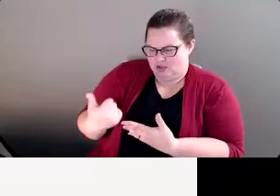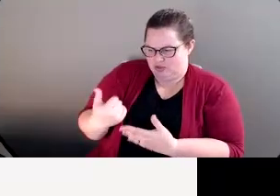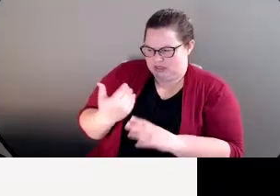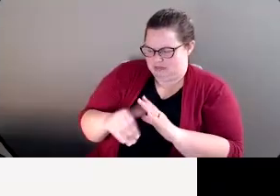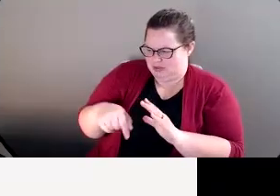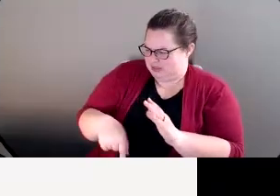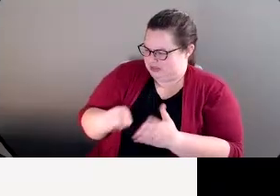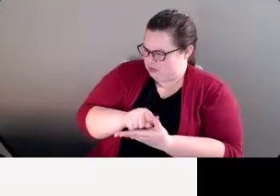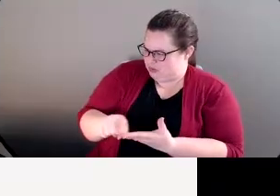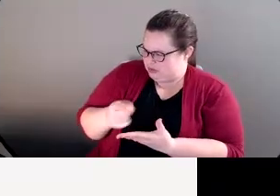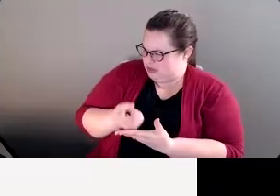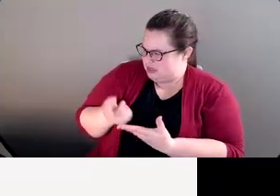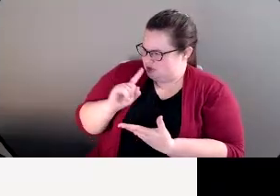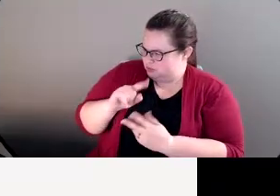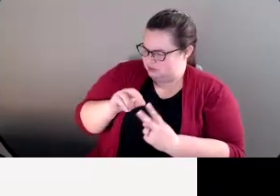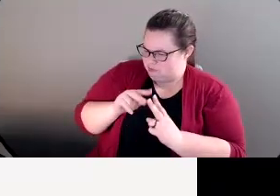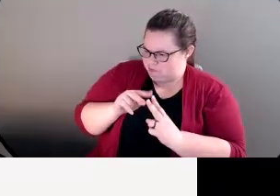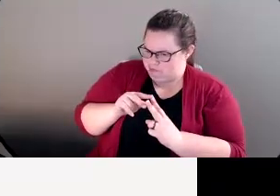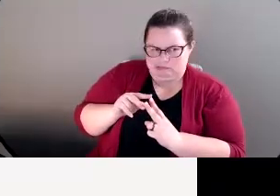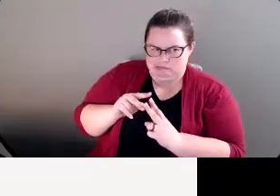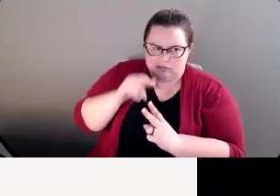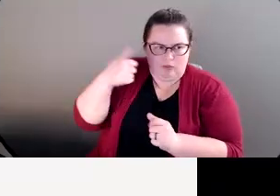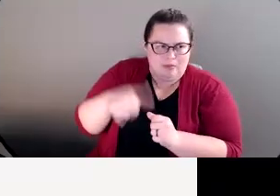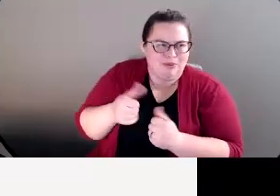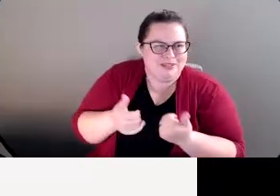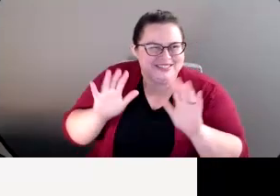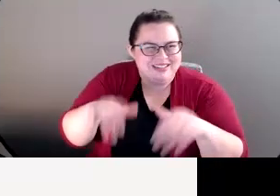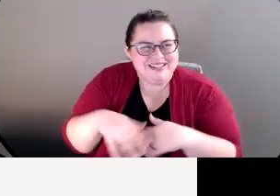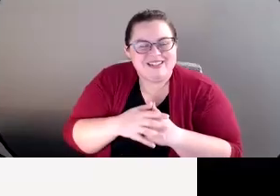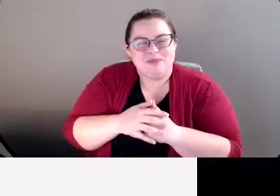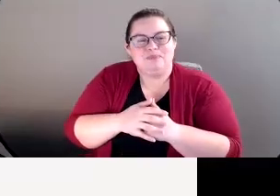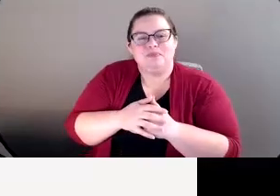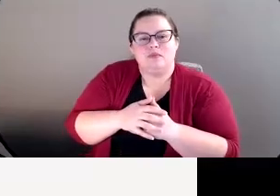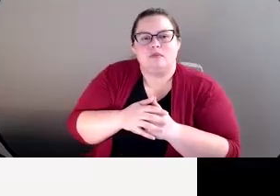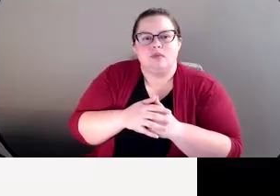I can't remember exactly, but, these emails came from Dr.